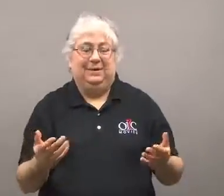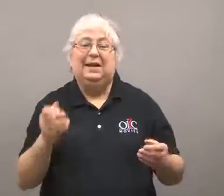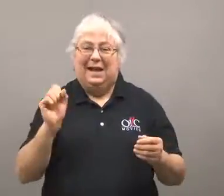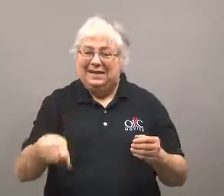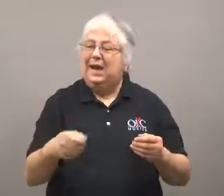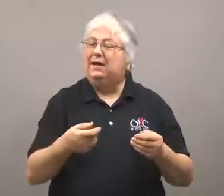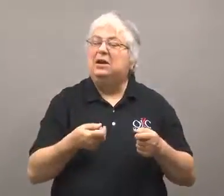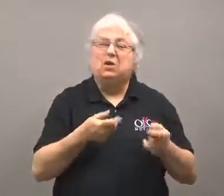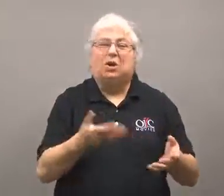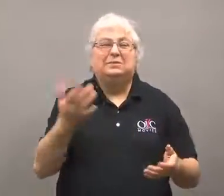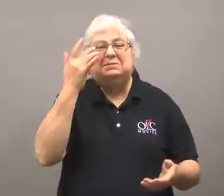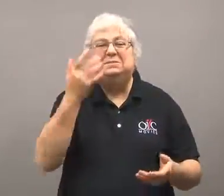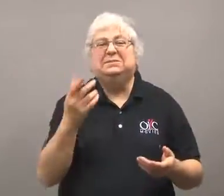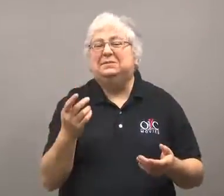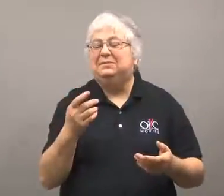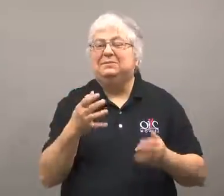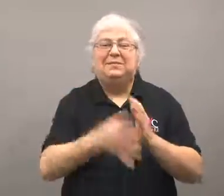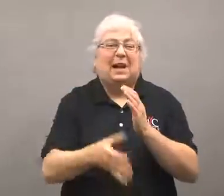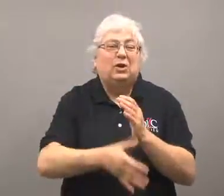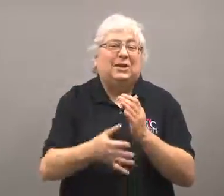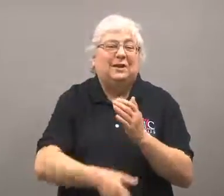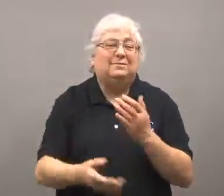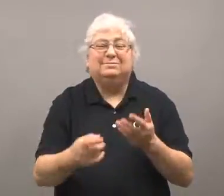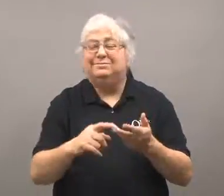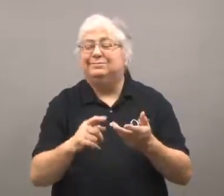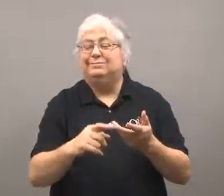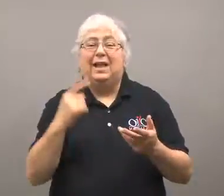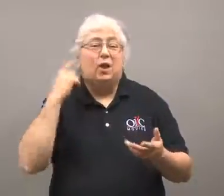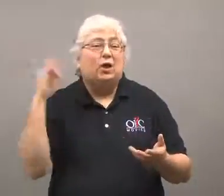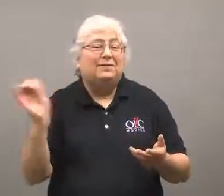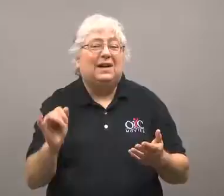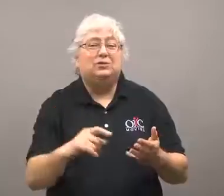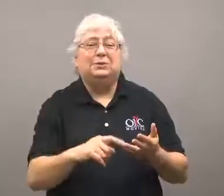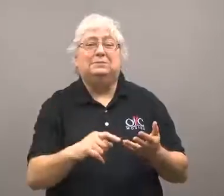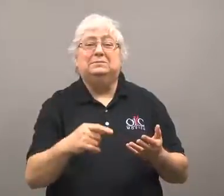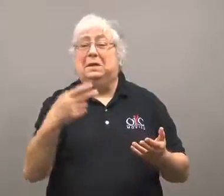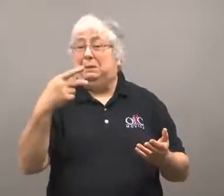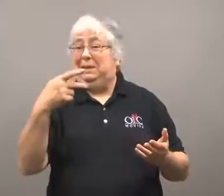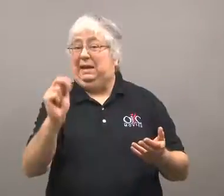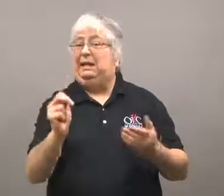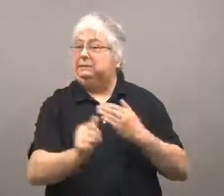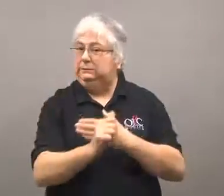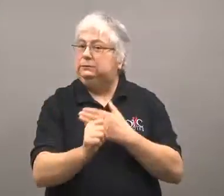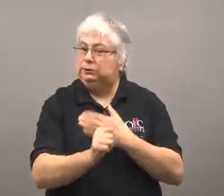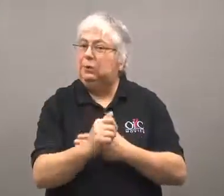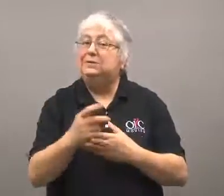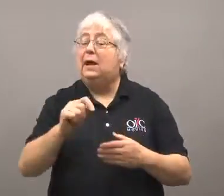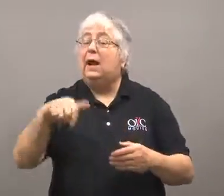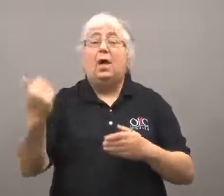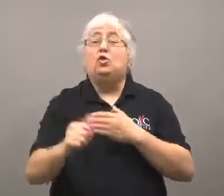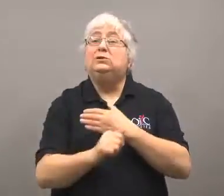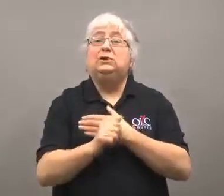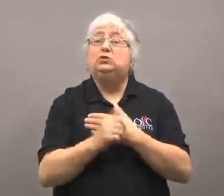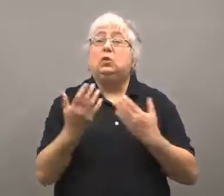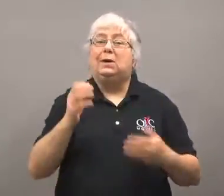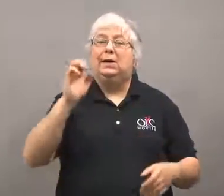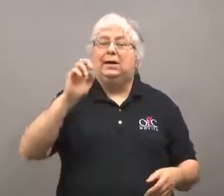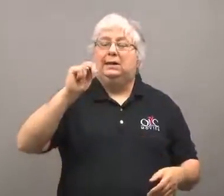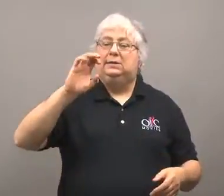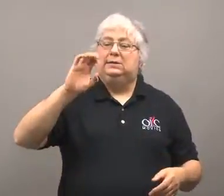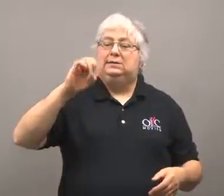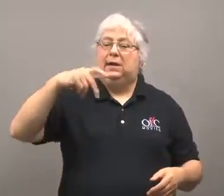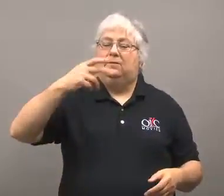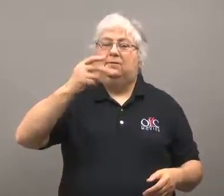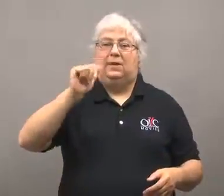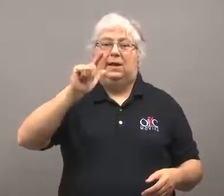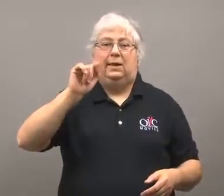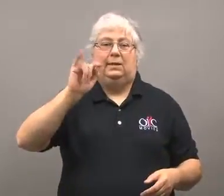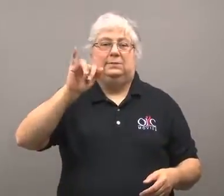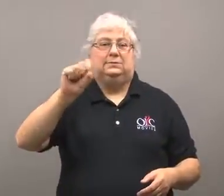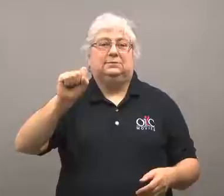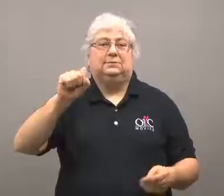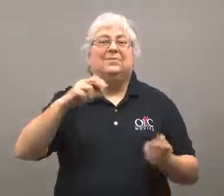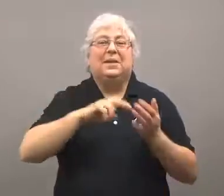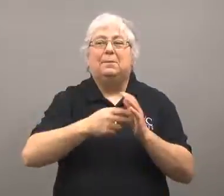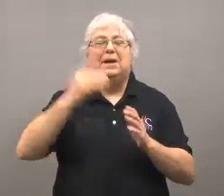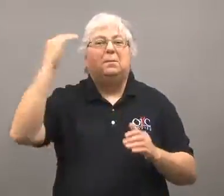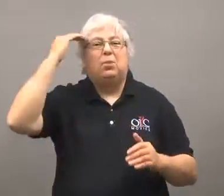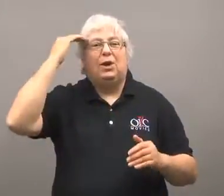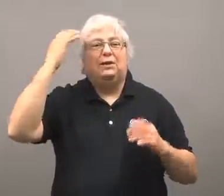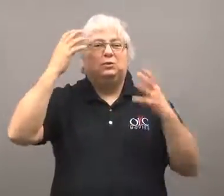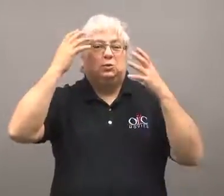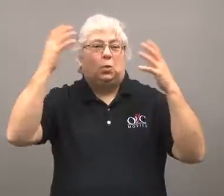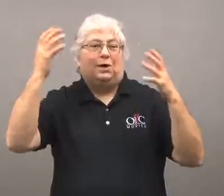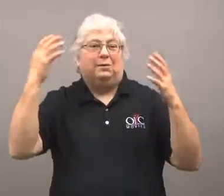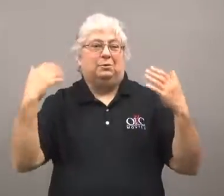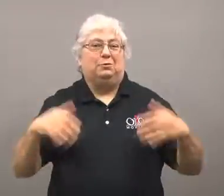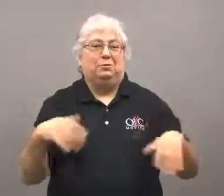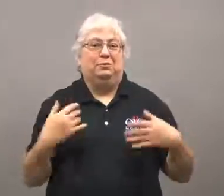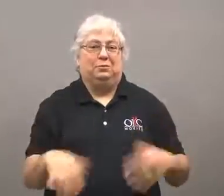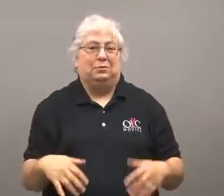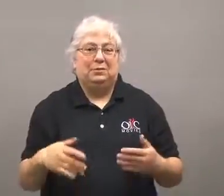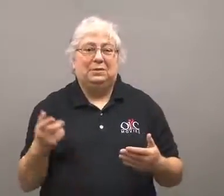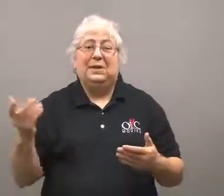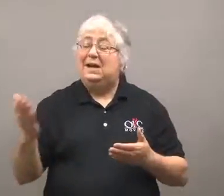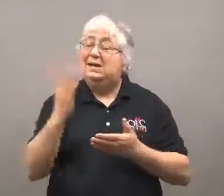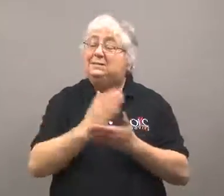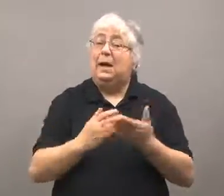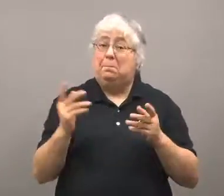It can cause diarrhea, ear infections, pneumonia and even encephalitis.